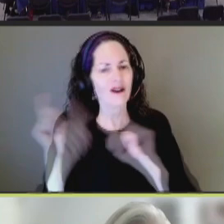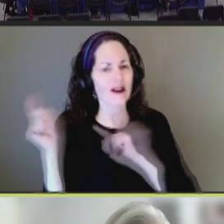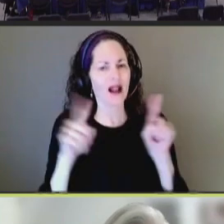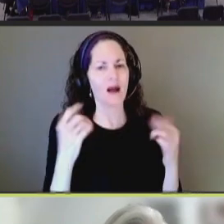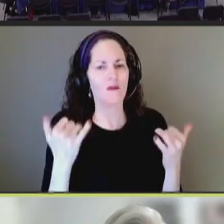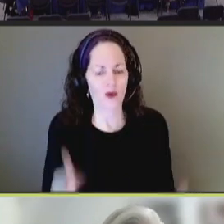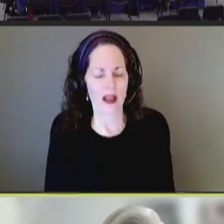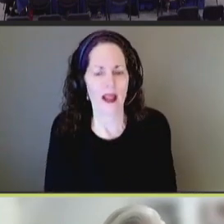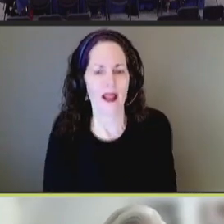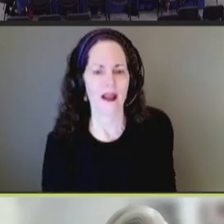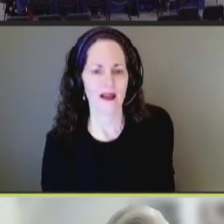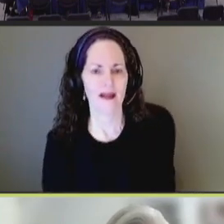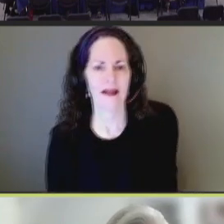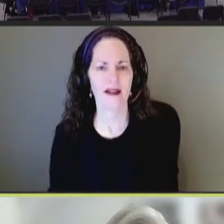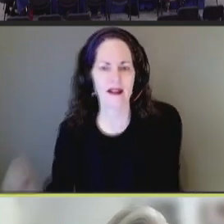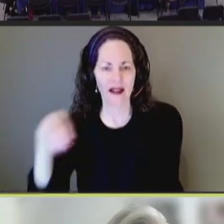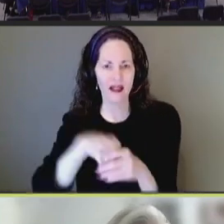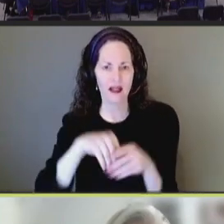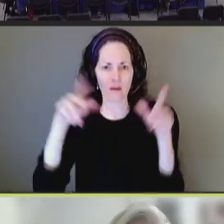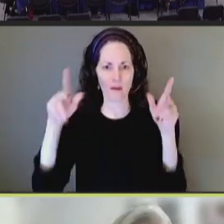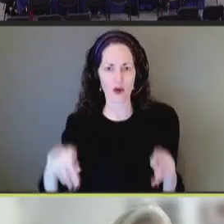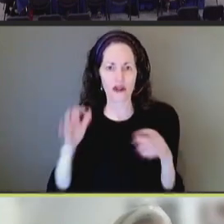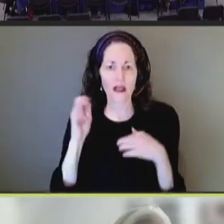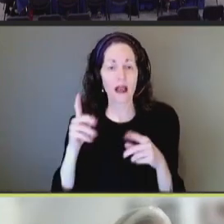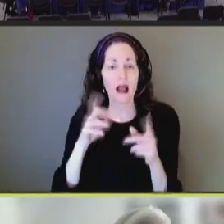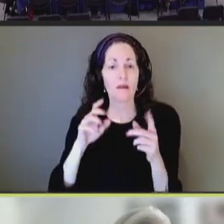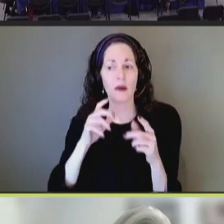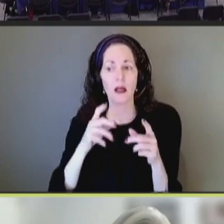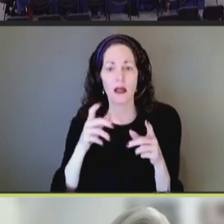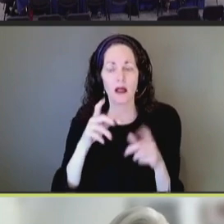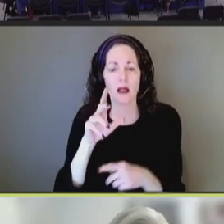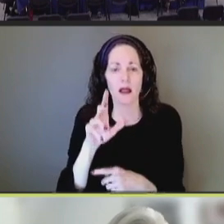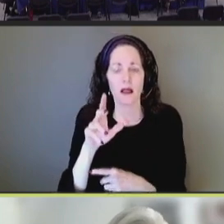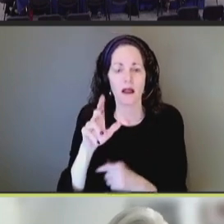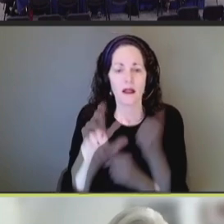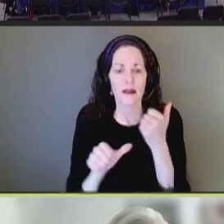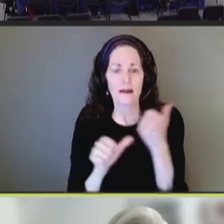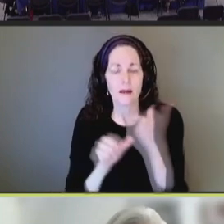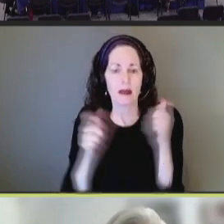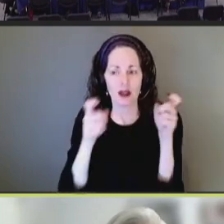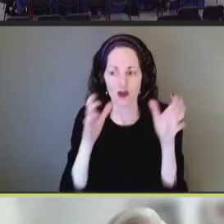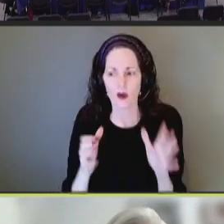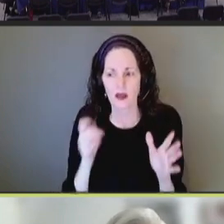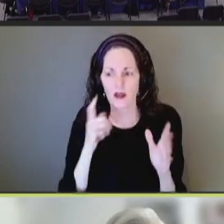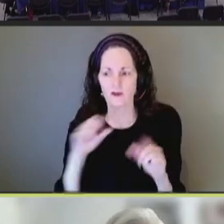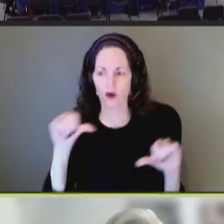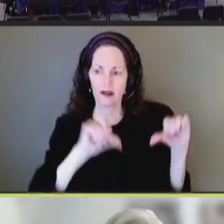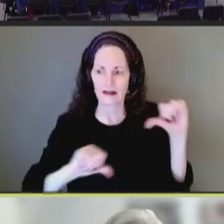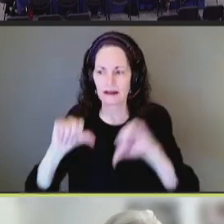director for Science Implementation with the Immunization Services Division. Next slide.